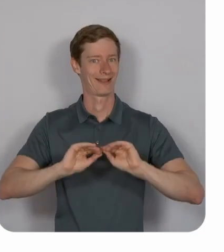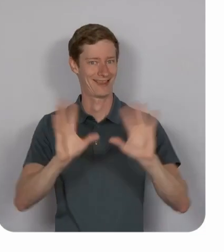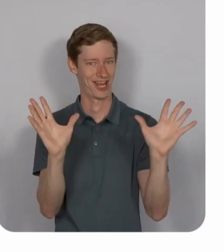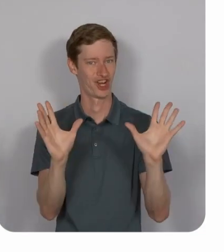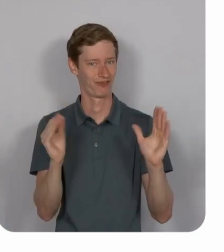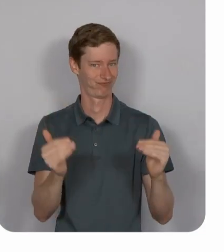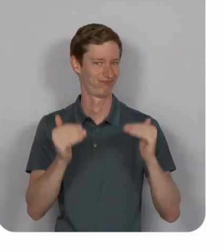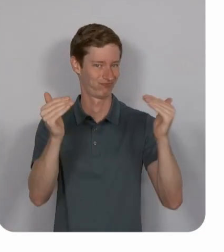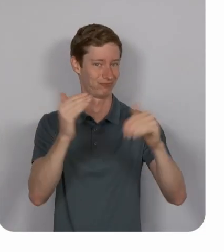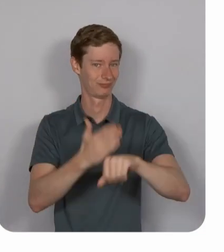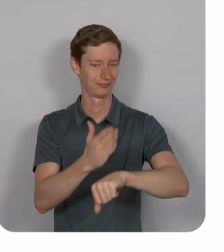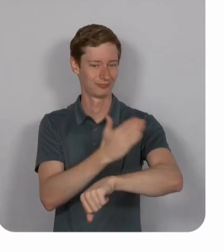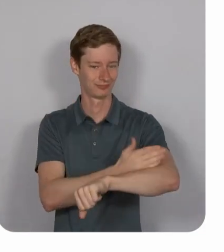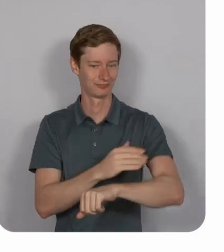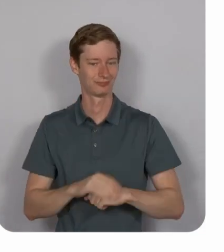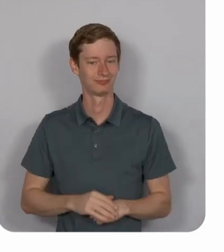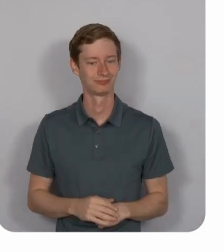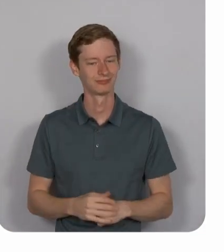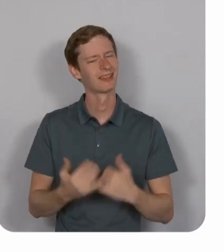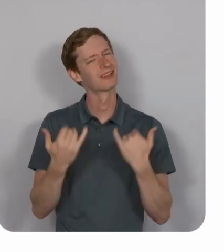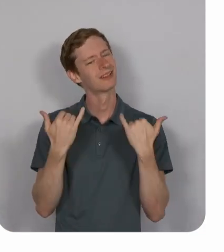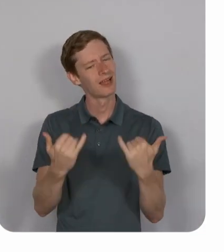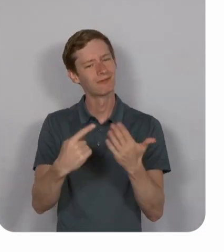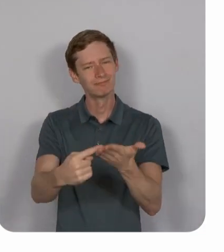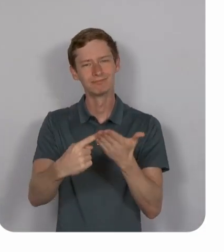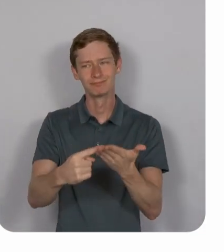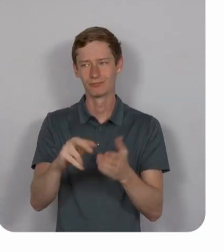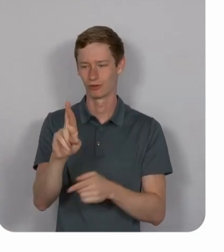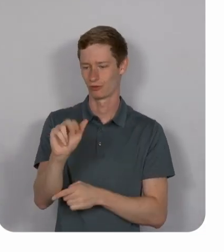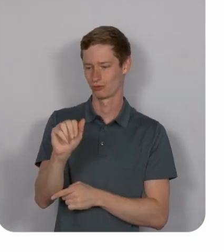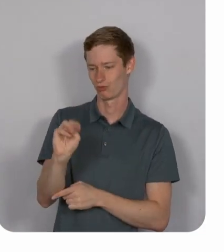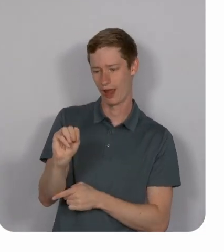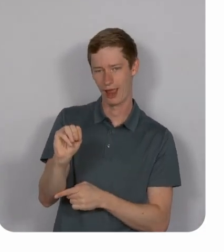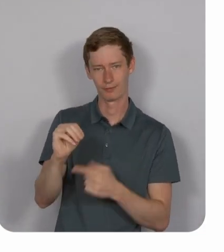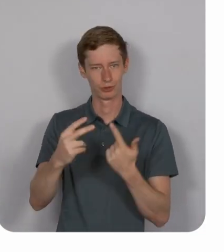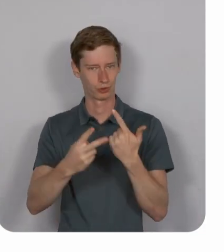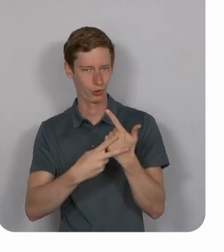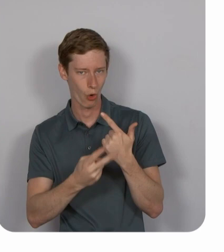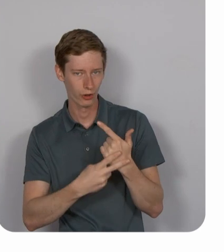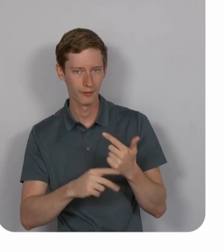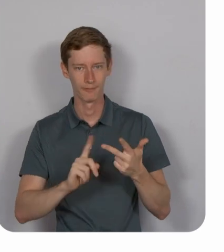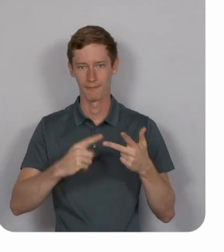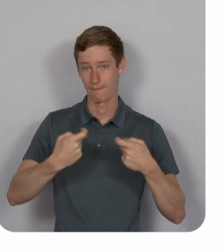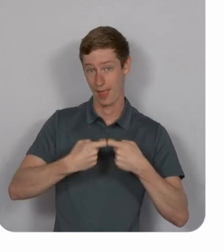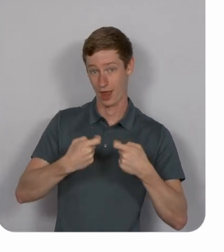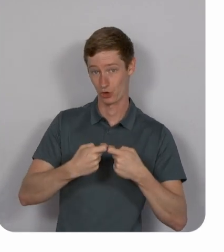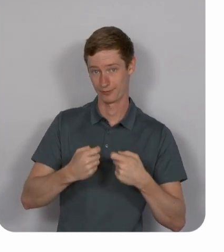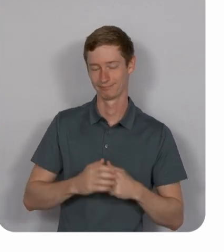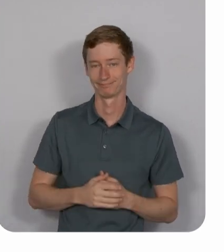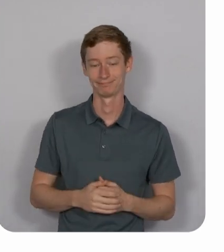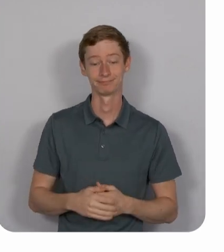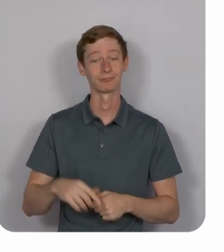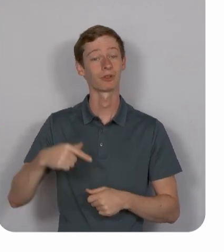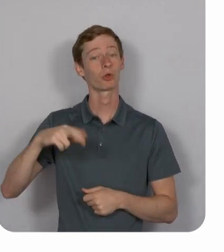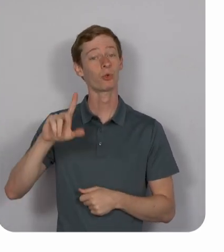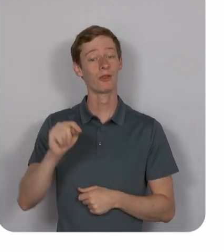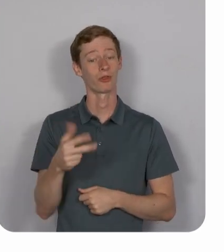Let’s zoom out for a moment and talk about RAM, storage and battery life. Quest 3 contains 8GB of RAM.